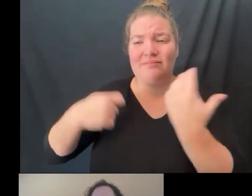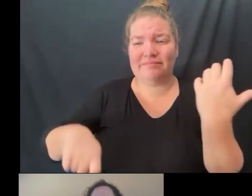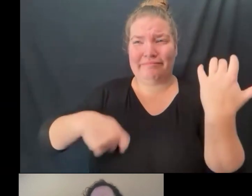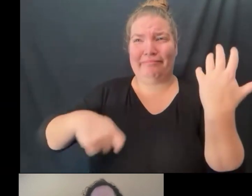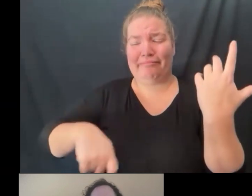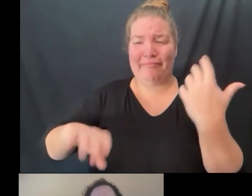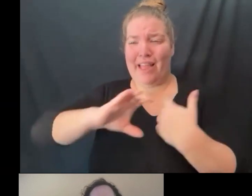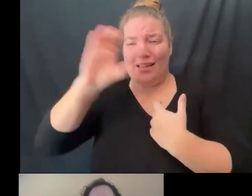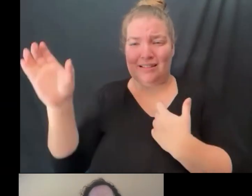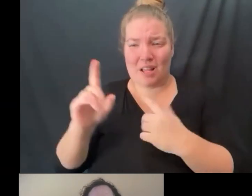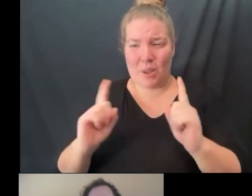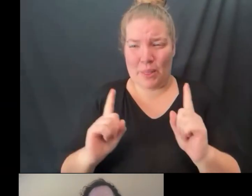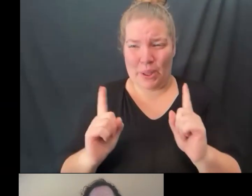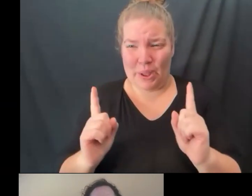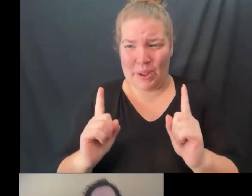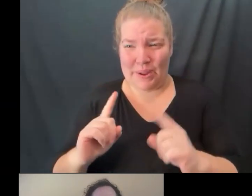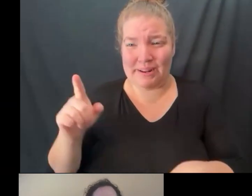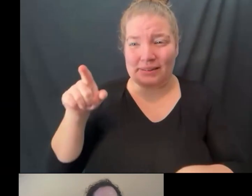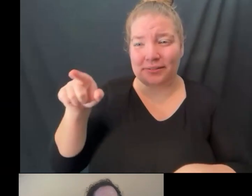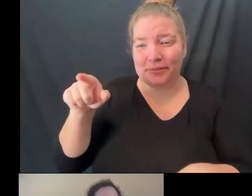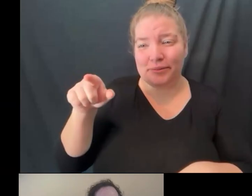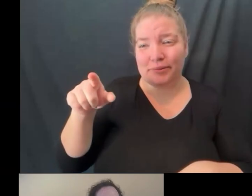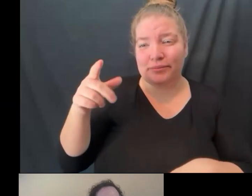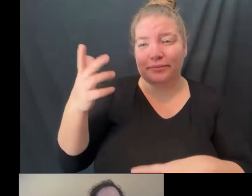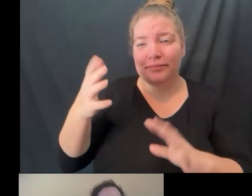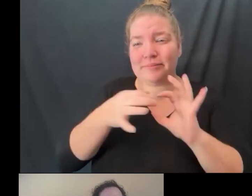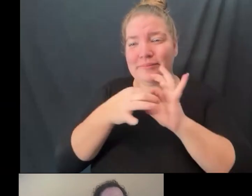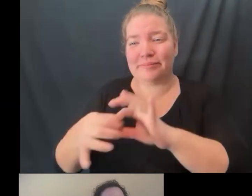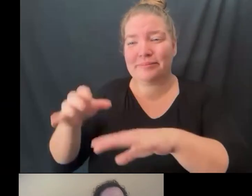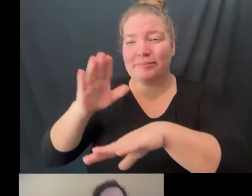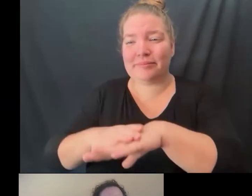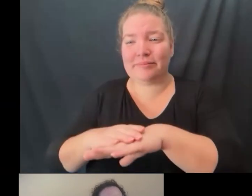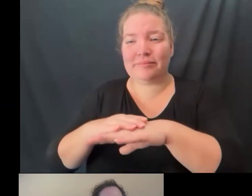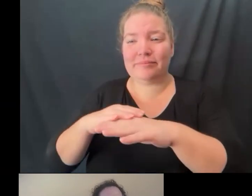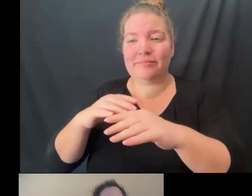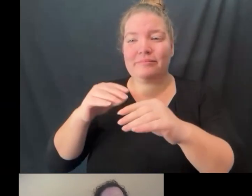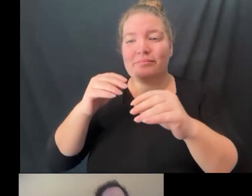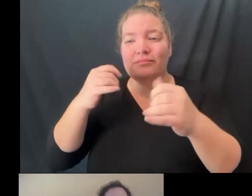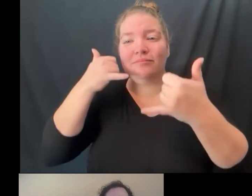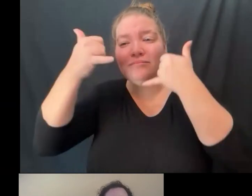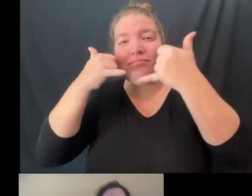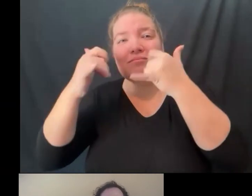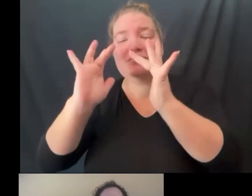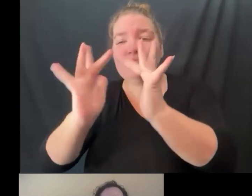It's actually a reference to Broadcasting and Telecommunication Organizations.